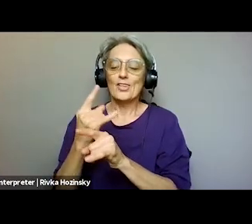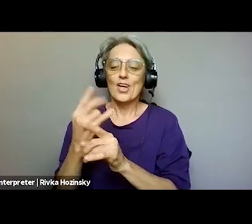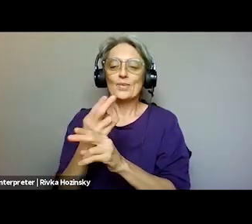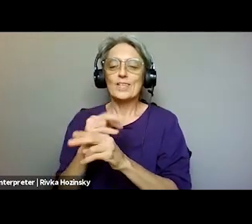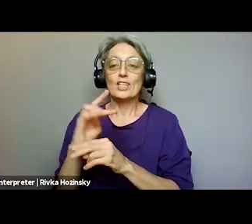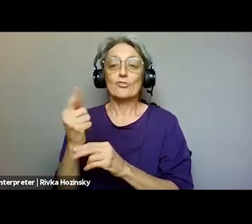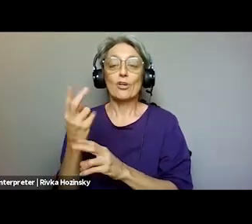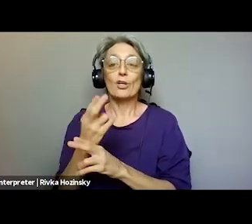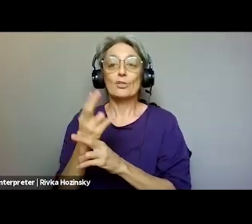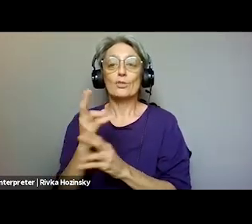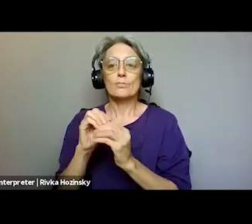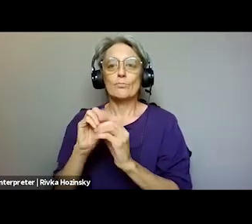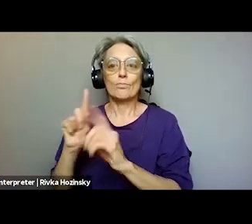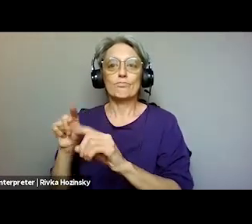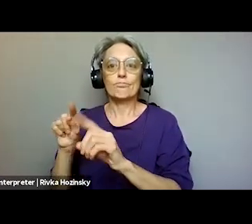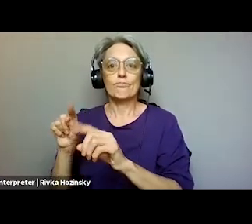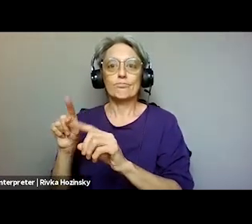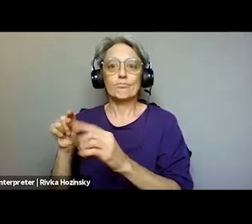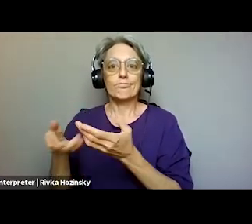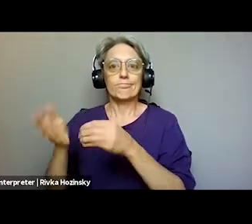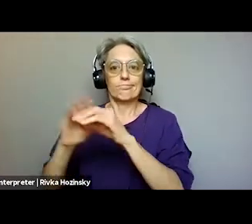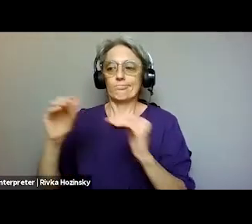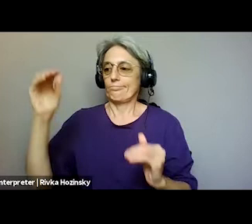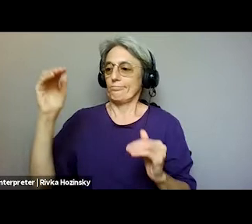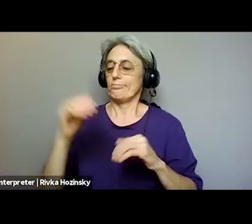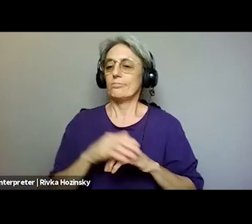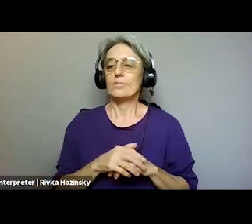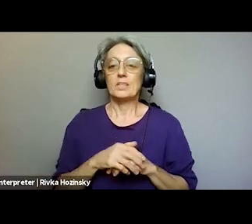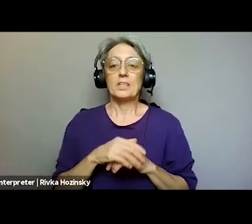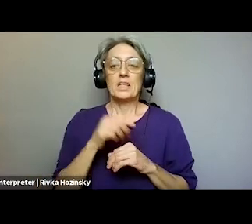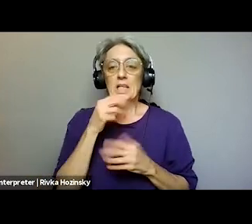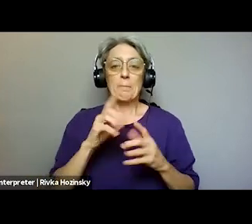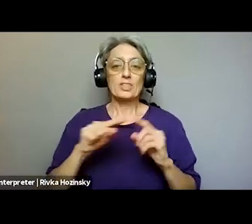not seeing an overall difference in terms of routine postpartum care, there is a suggestion